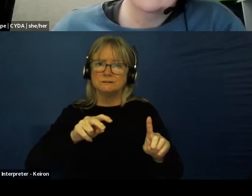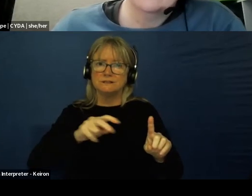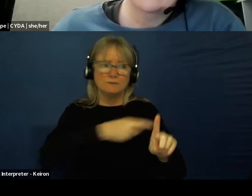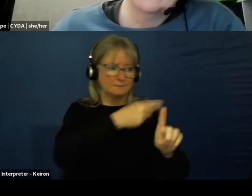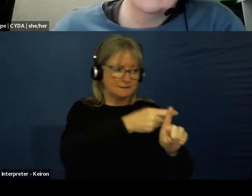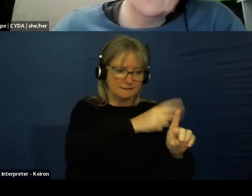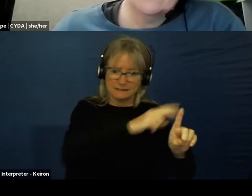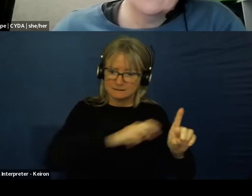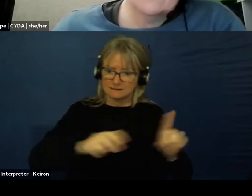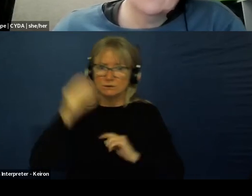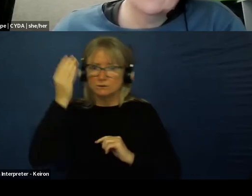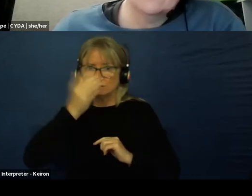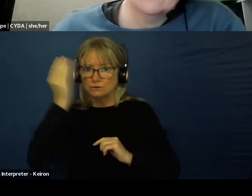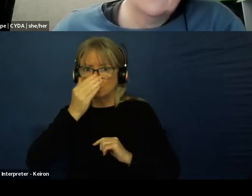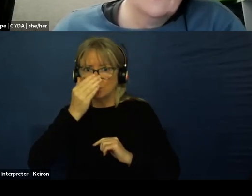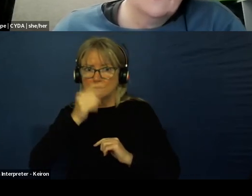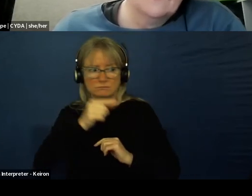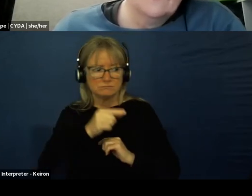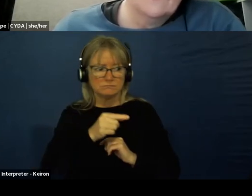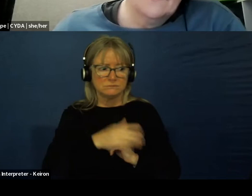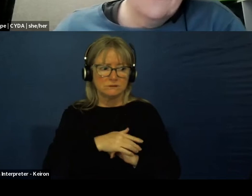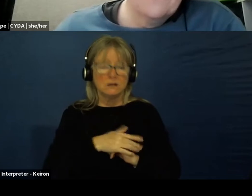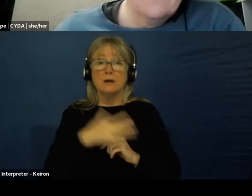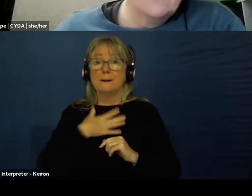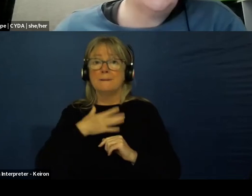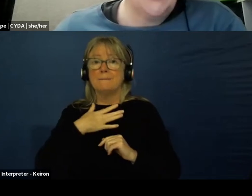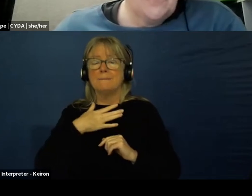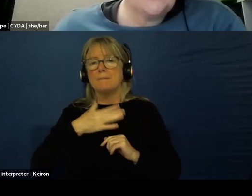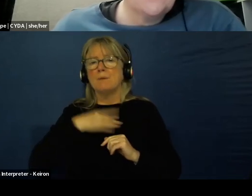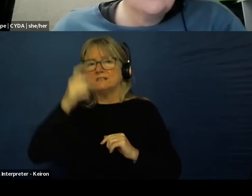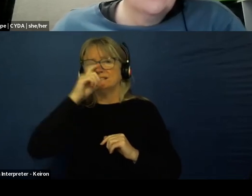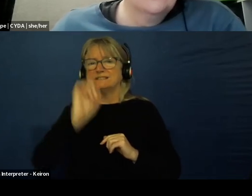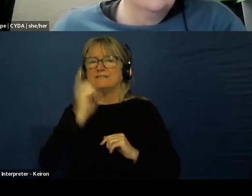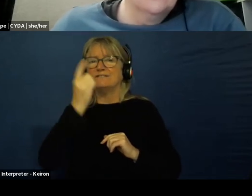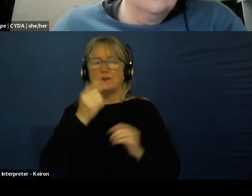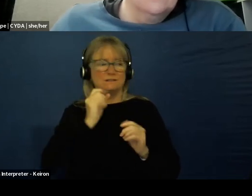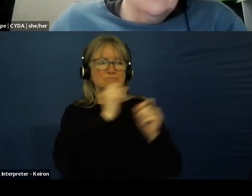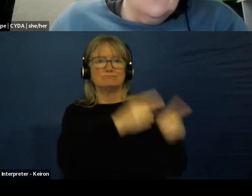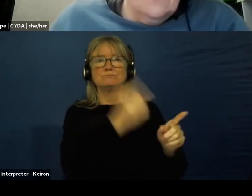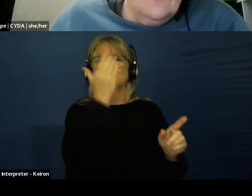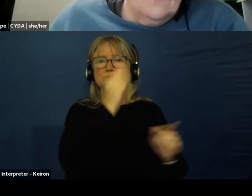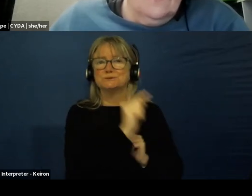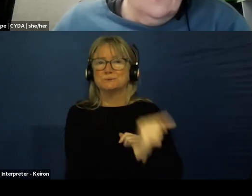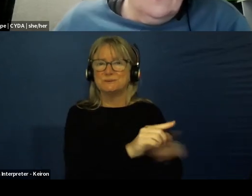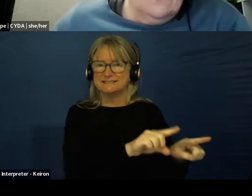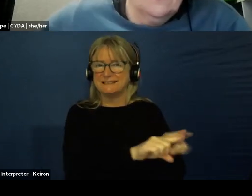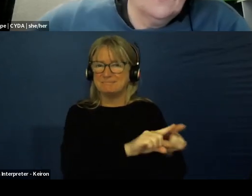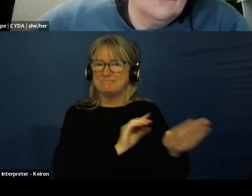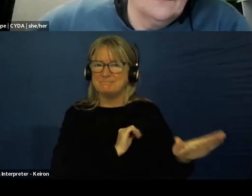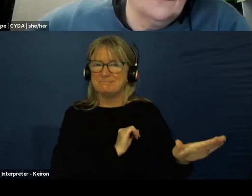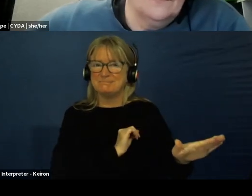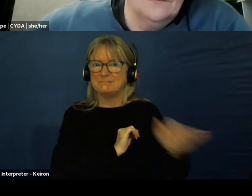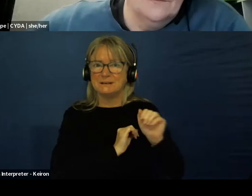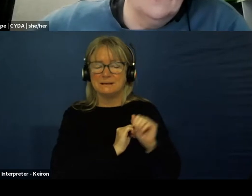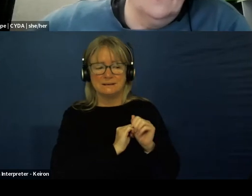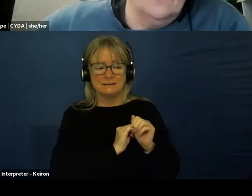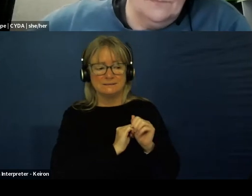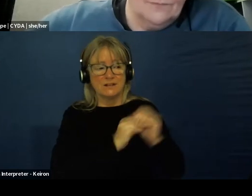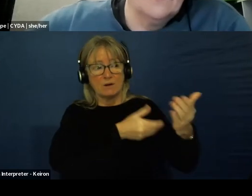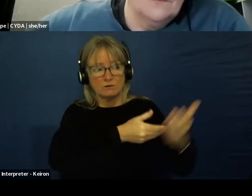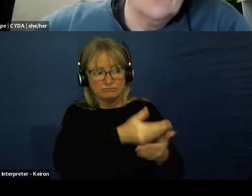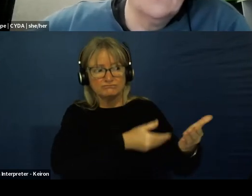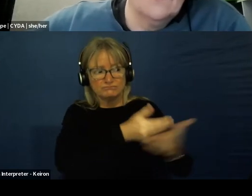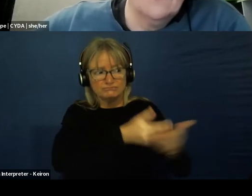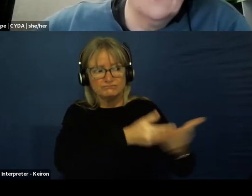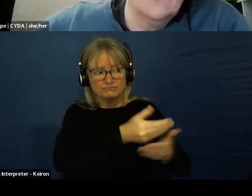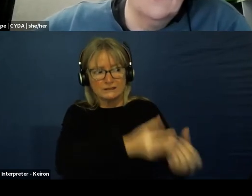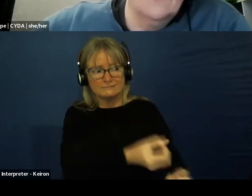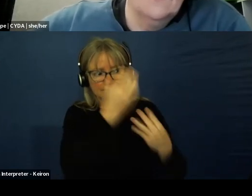She kept taught well my sister went to the school before me, and they kept talking to us and.